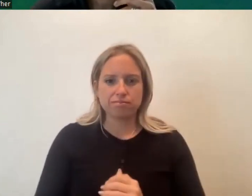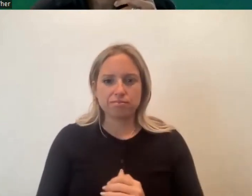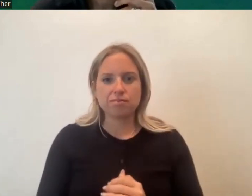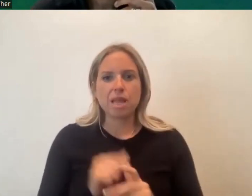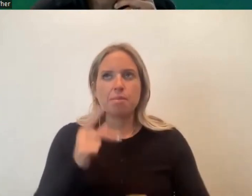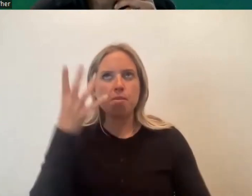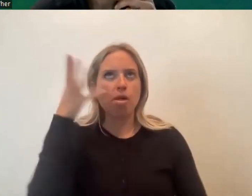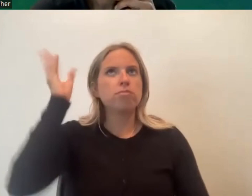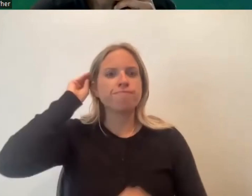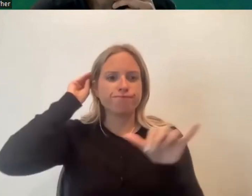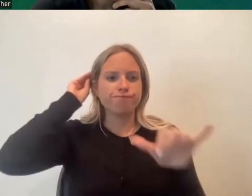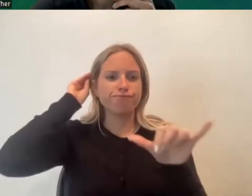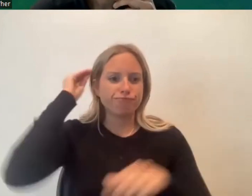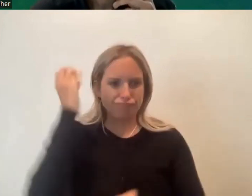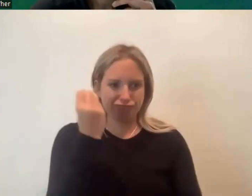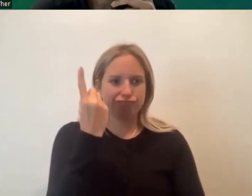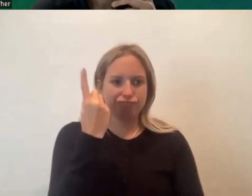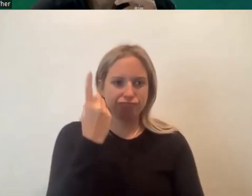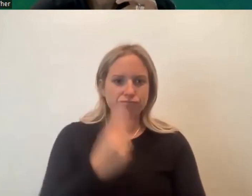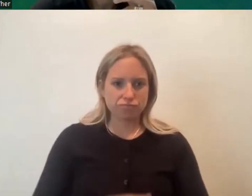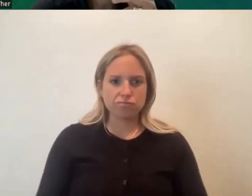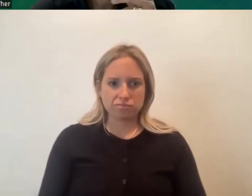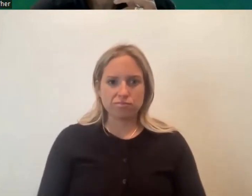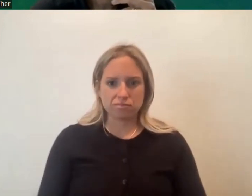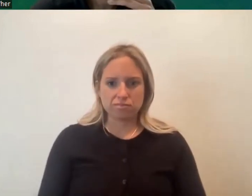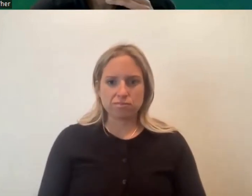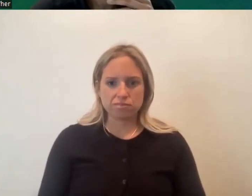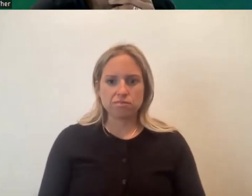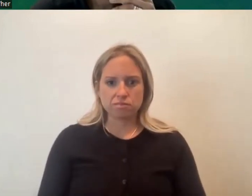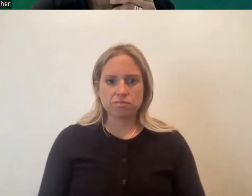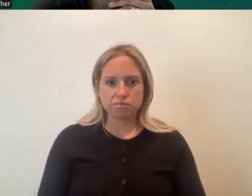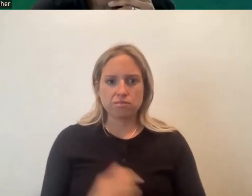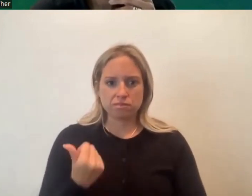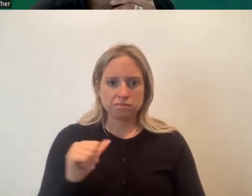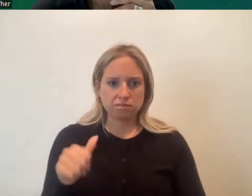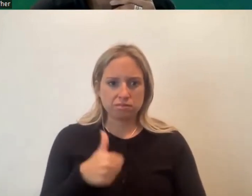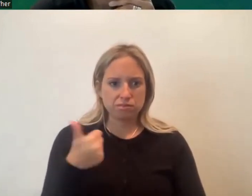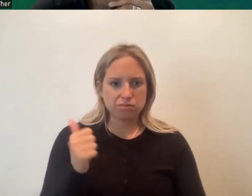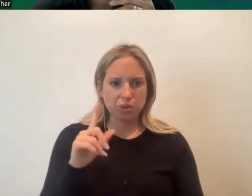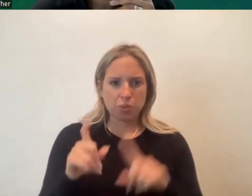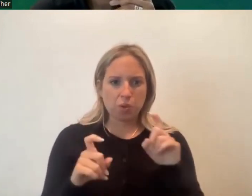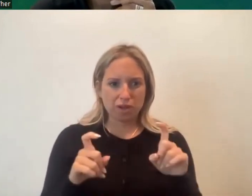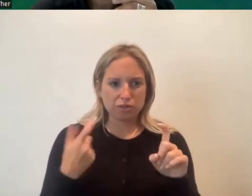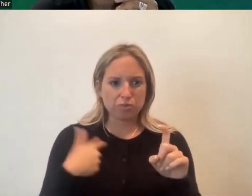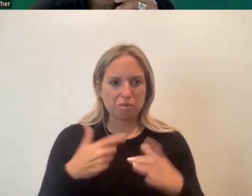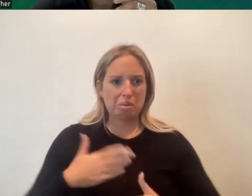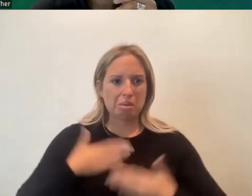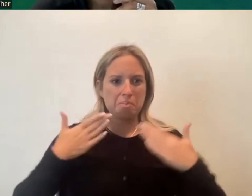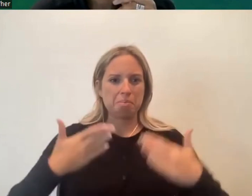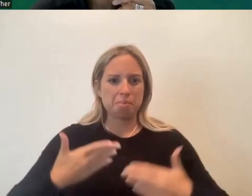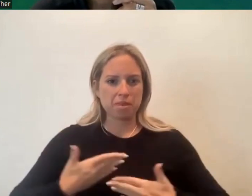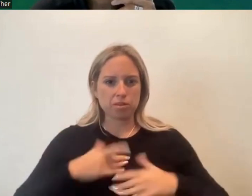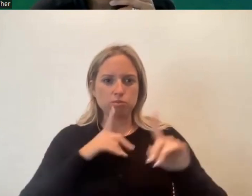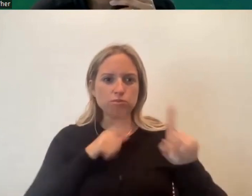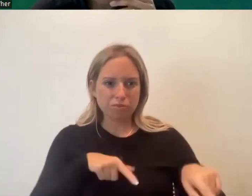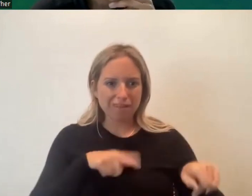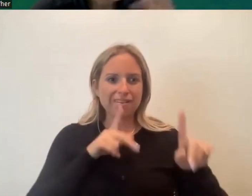I think any other questions that come in or have, we are happy to answer them later in